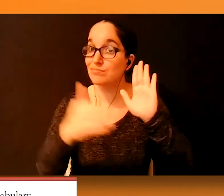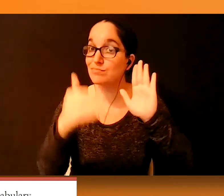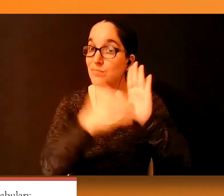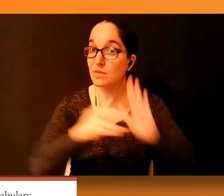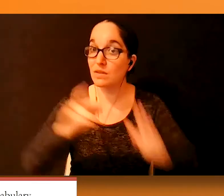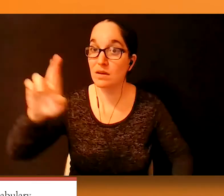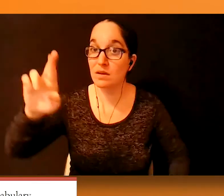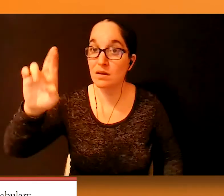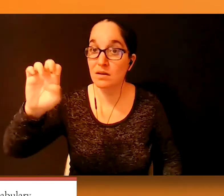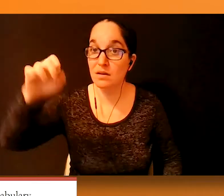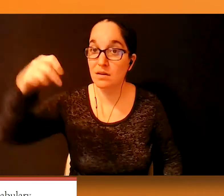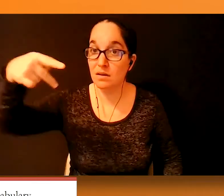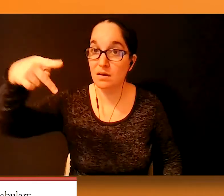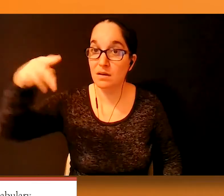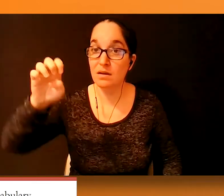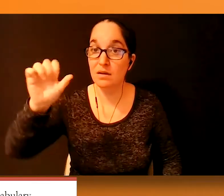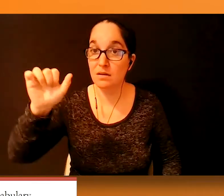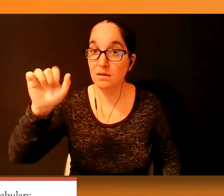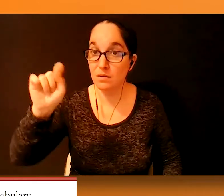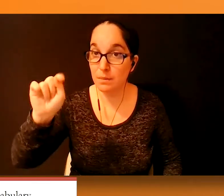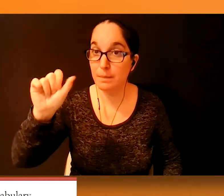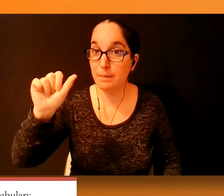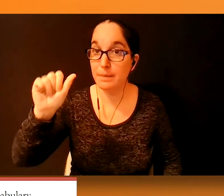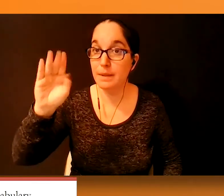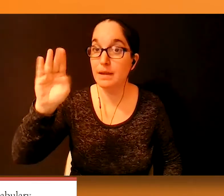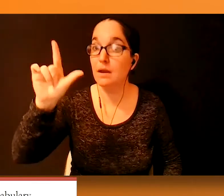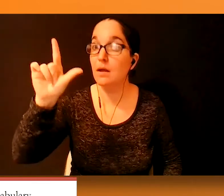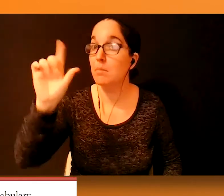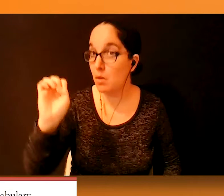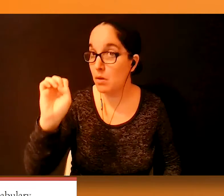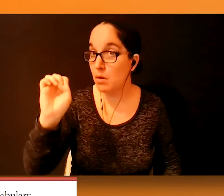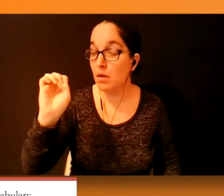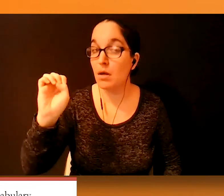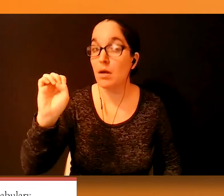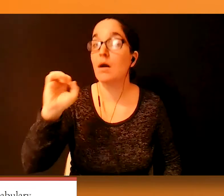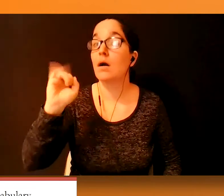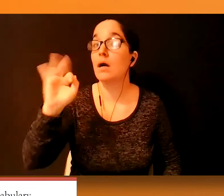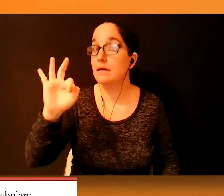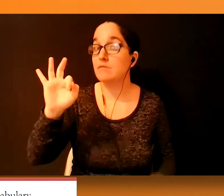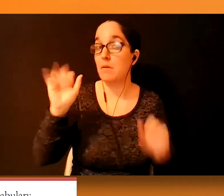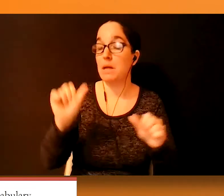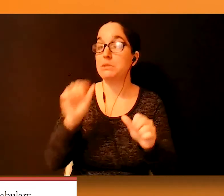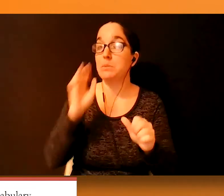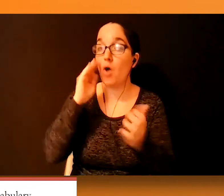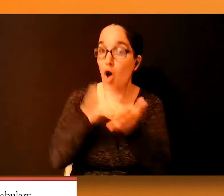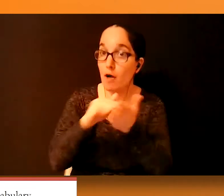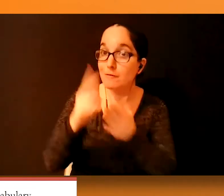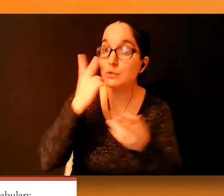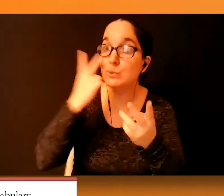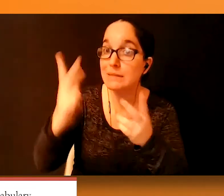You also want to know if it's repeatable. So, is this a word that's gonna keep coming up? So, therefore, would be kind of